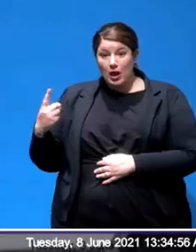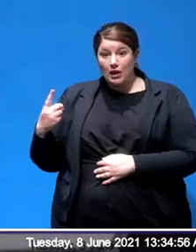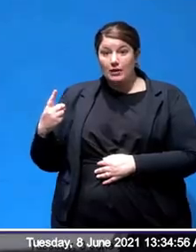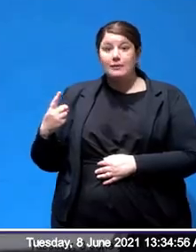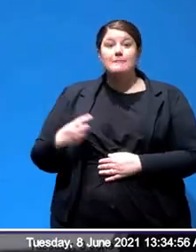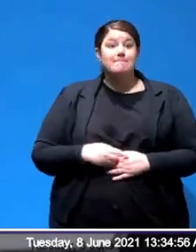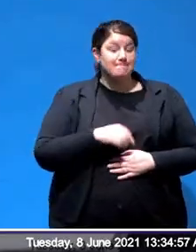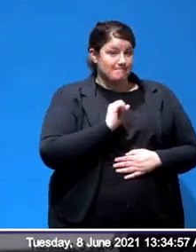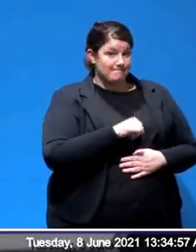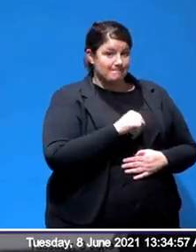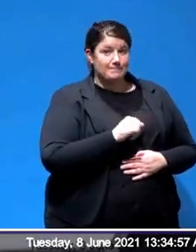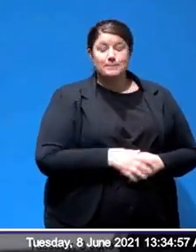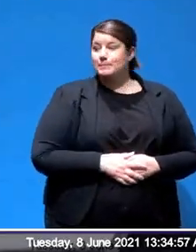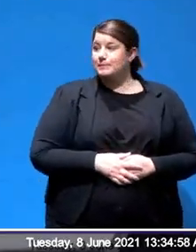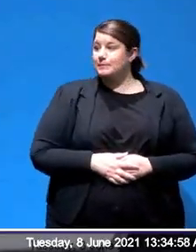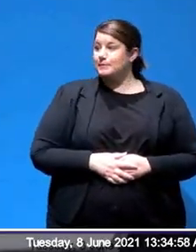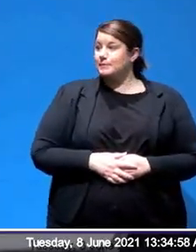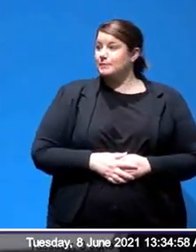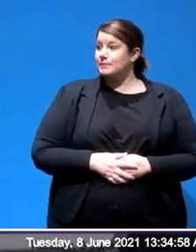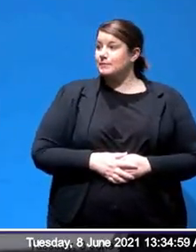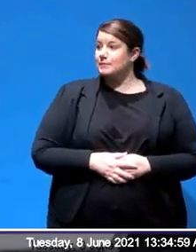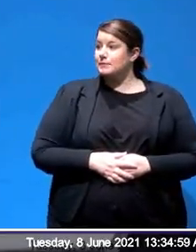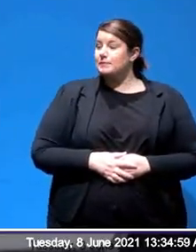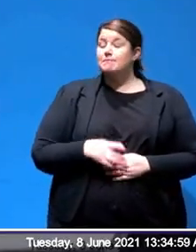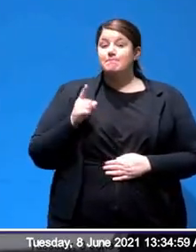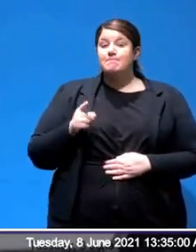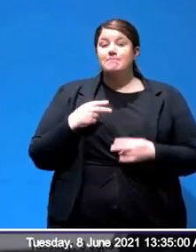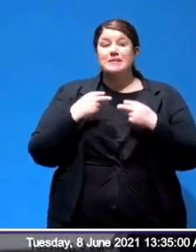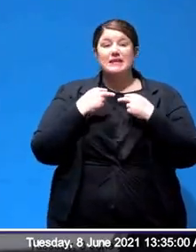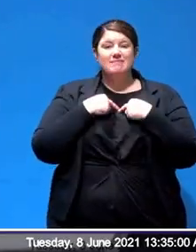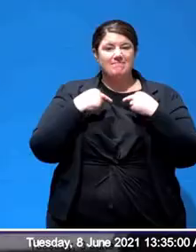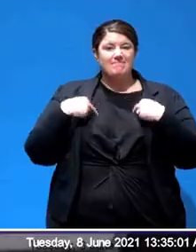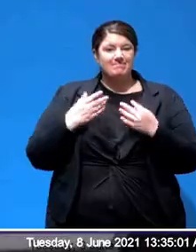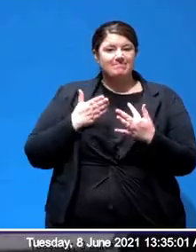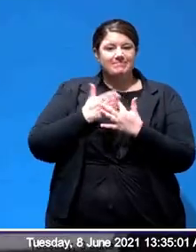Sorry, Ms Bennett, your sound is not ideal.